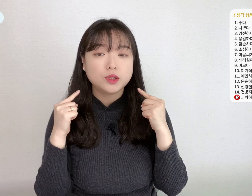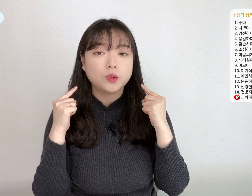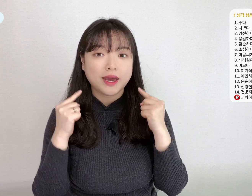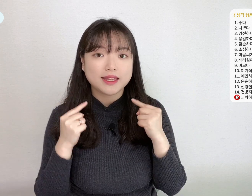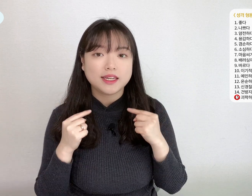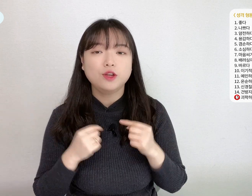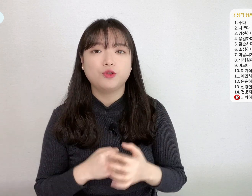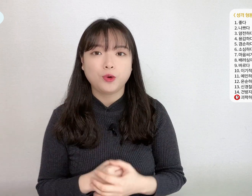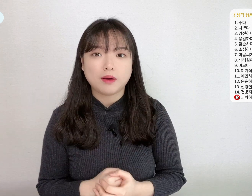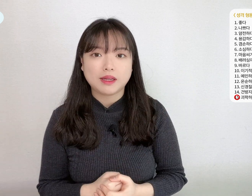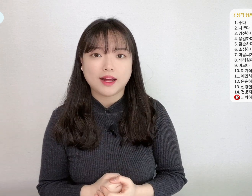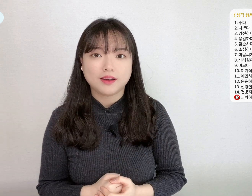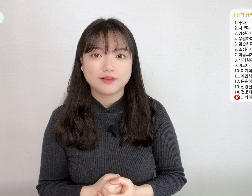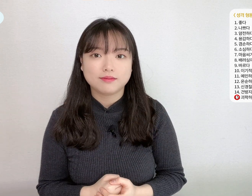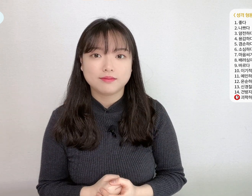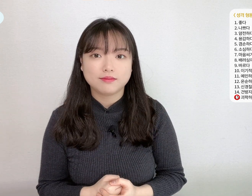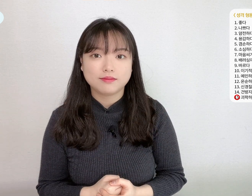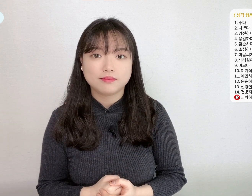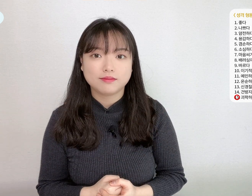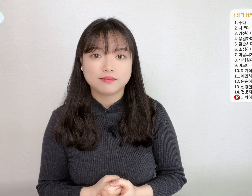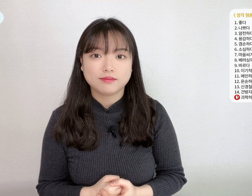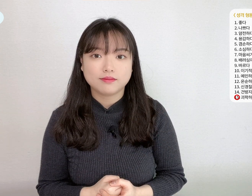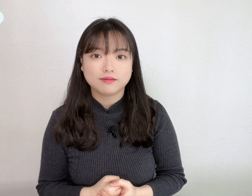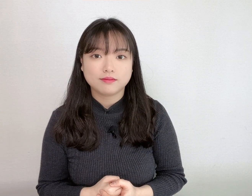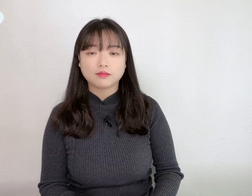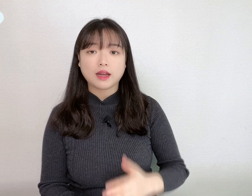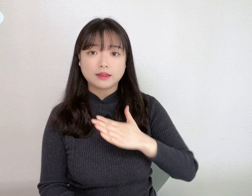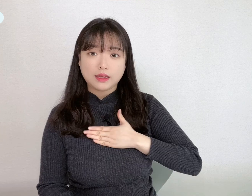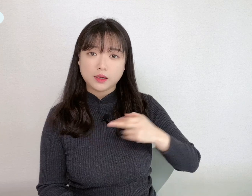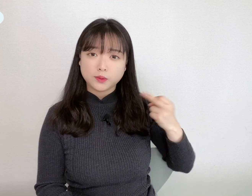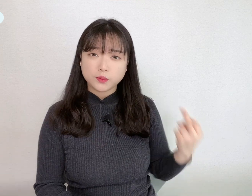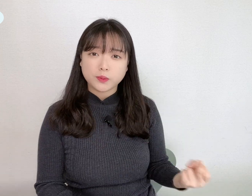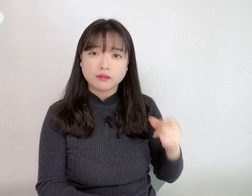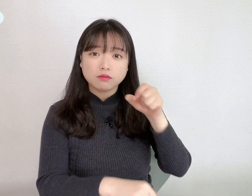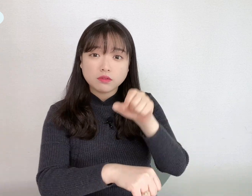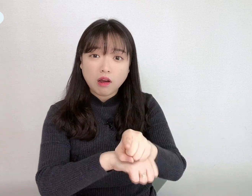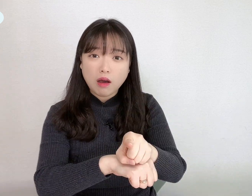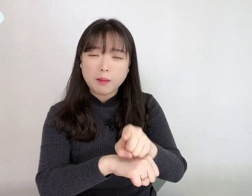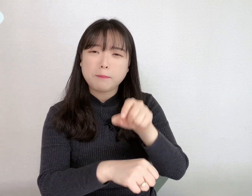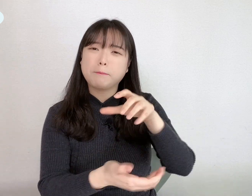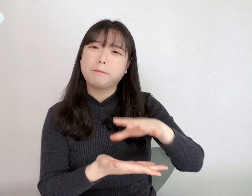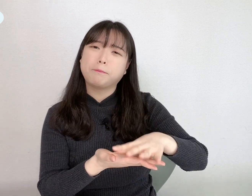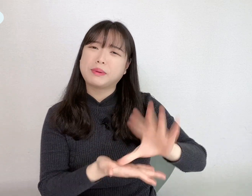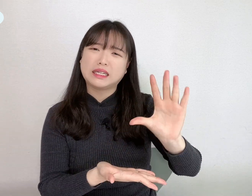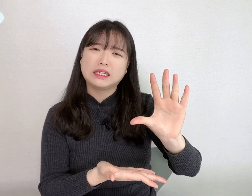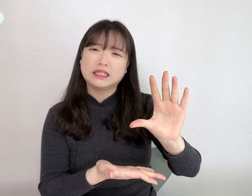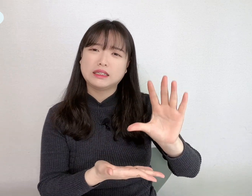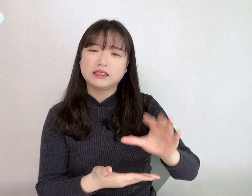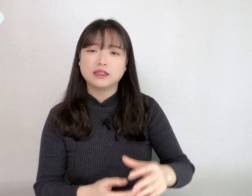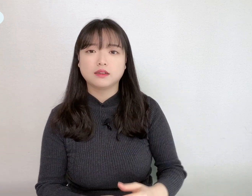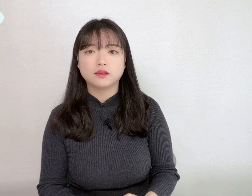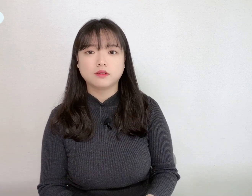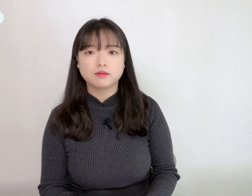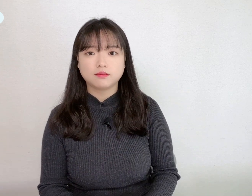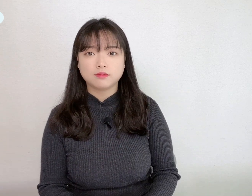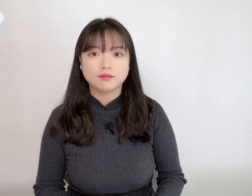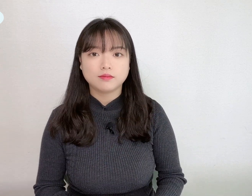my brother has a weird personality ( Me + younger brother + personality + weird ) Yes Did you see the Bisuji in the door?